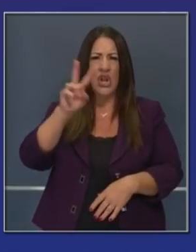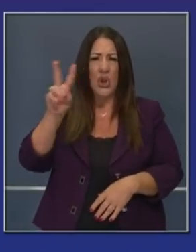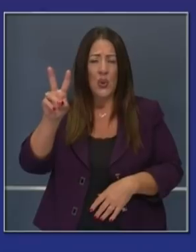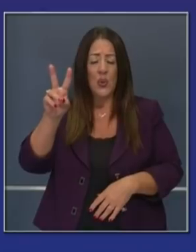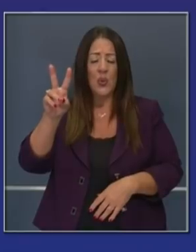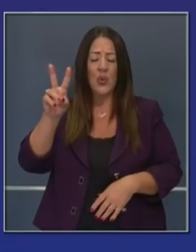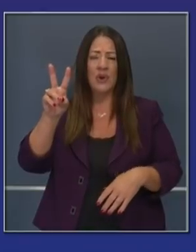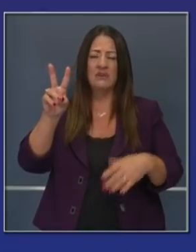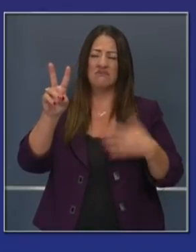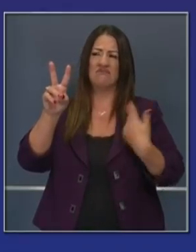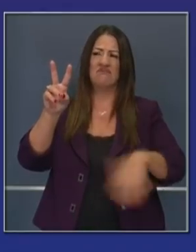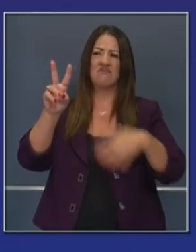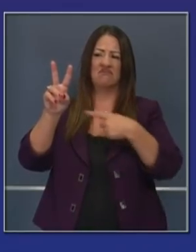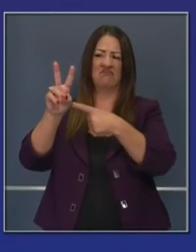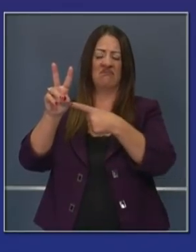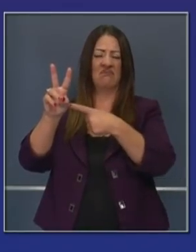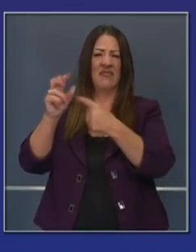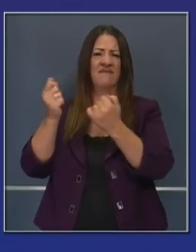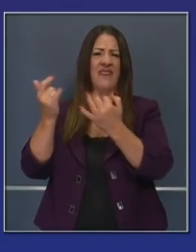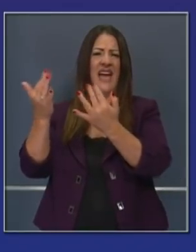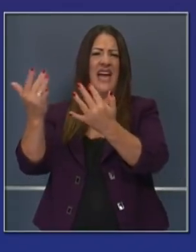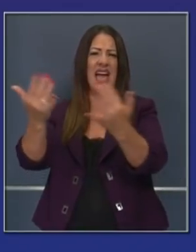WILDFIRES THAT WE HAVE EXPERIENCED, SOME 42 INITIAL